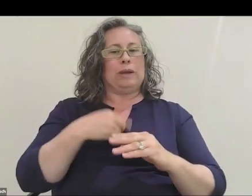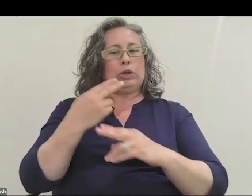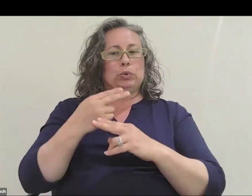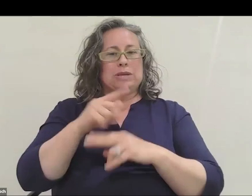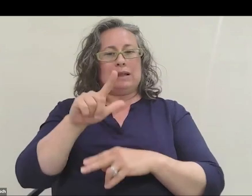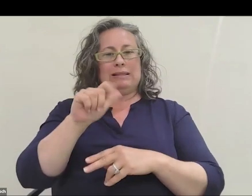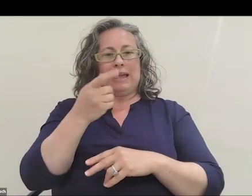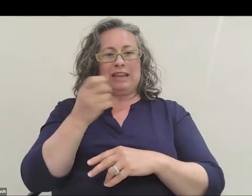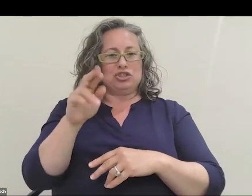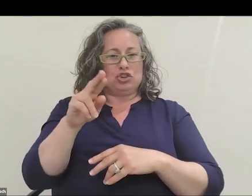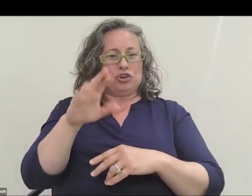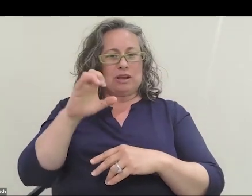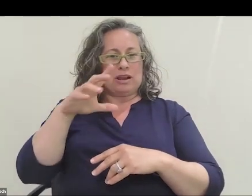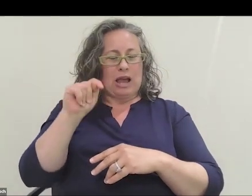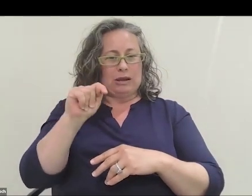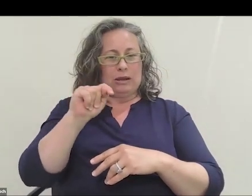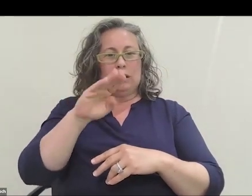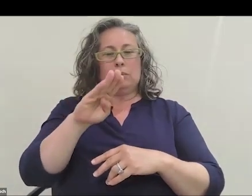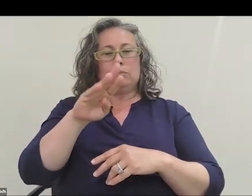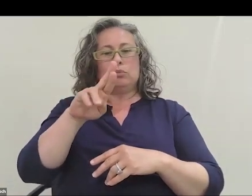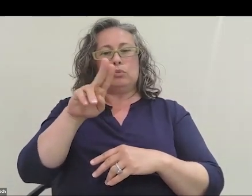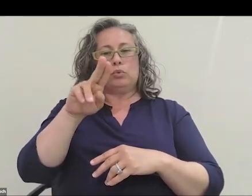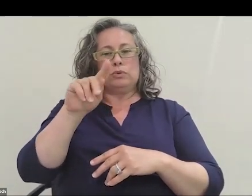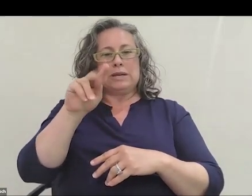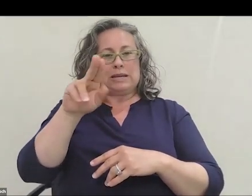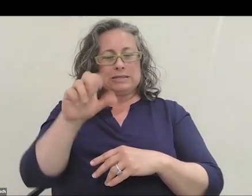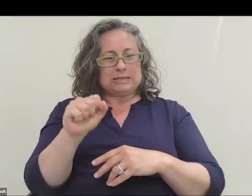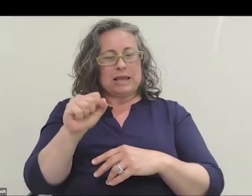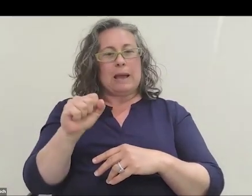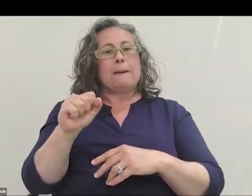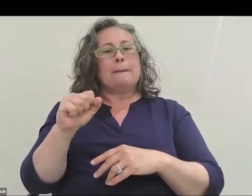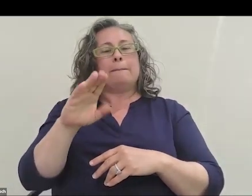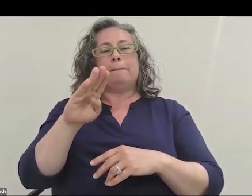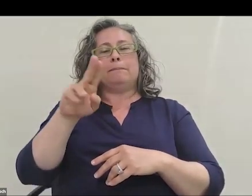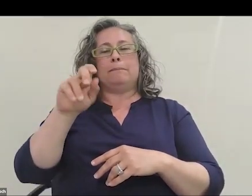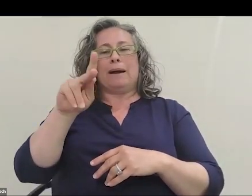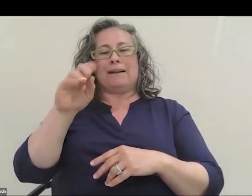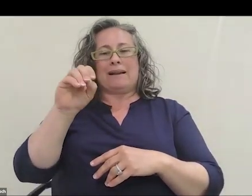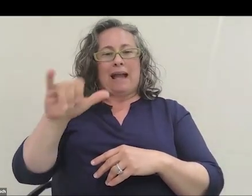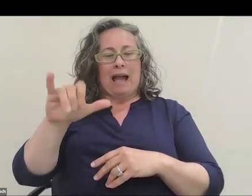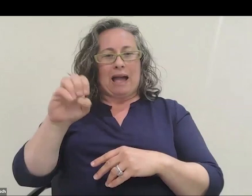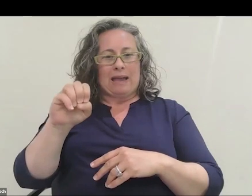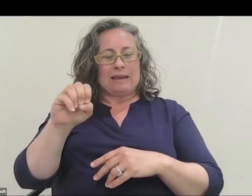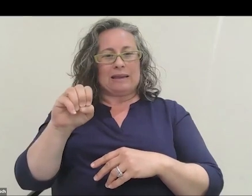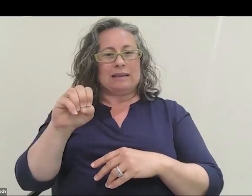Brutus is Ohio State's mascot. He's a buckeye seed that's spherical-shaped, and it has a face